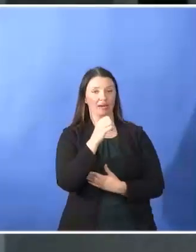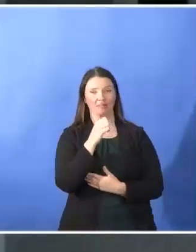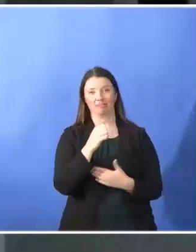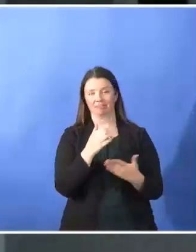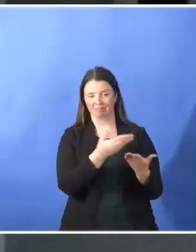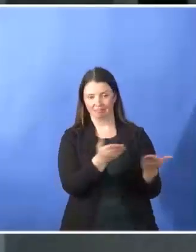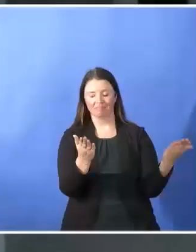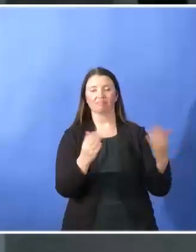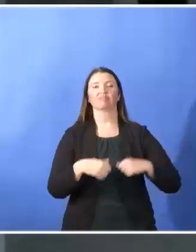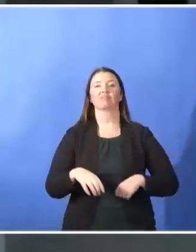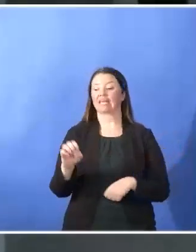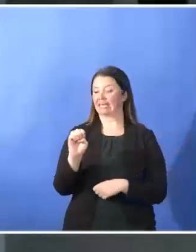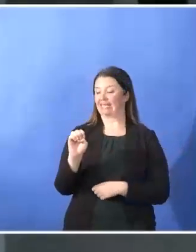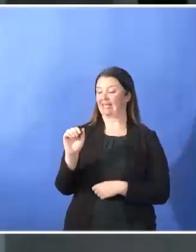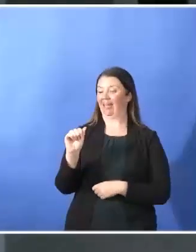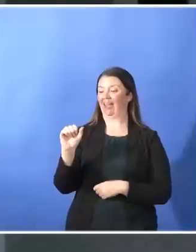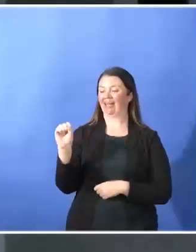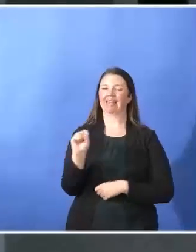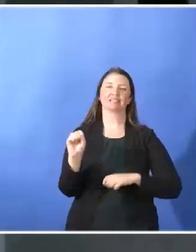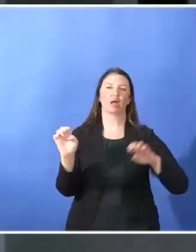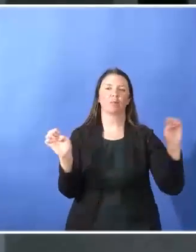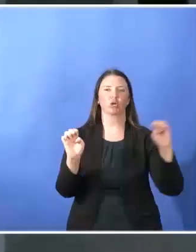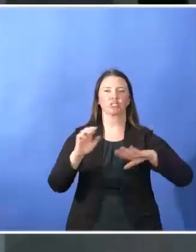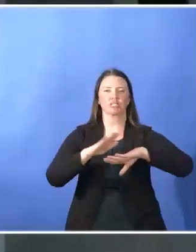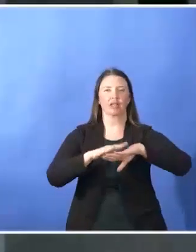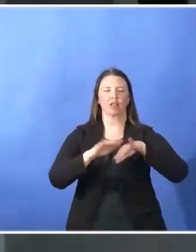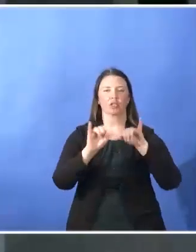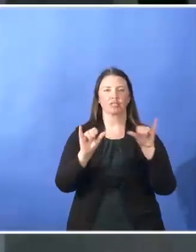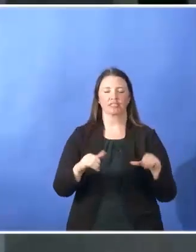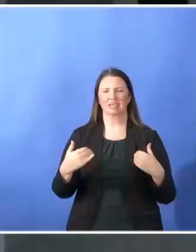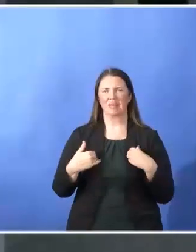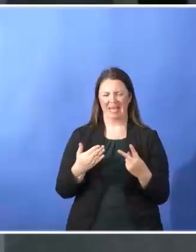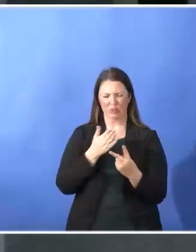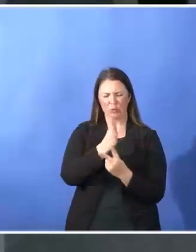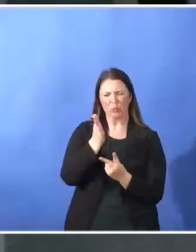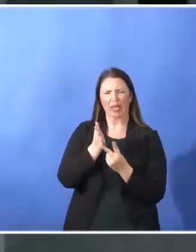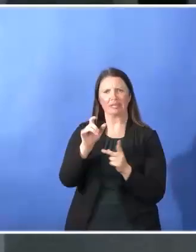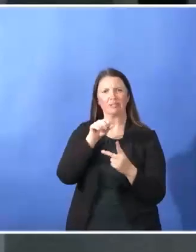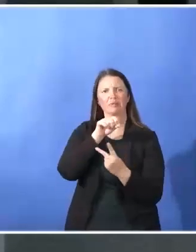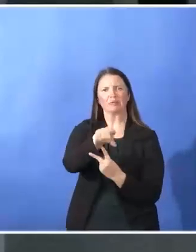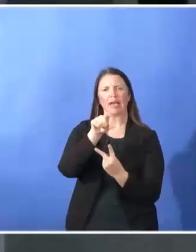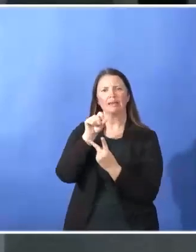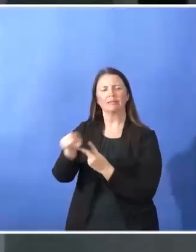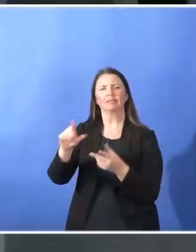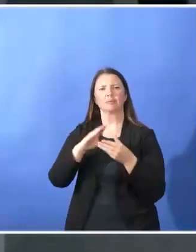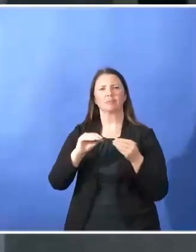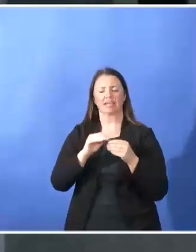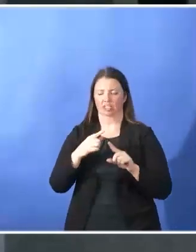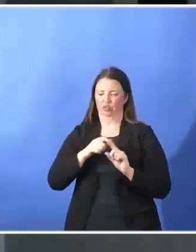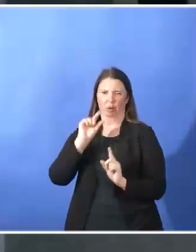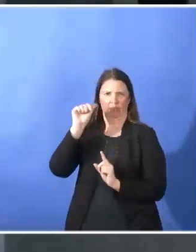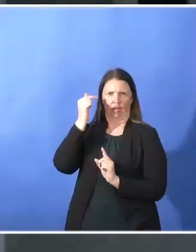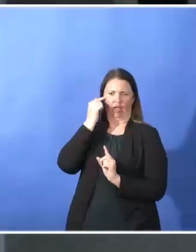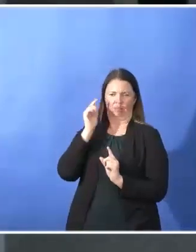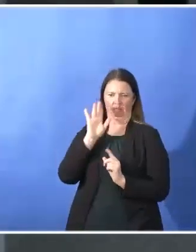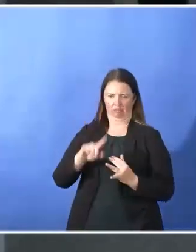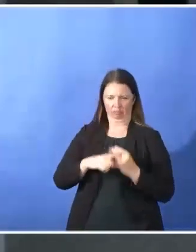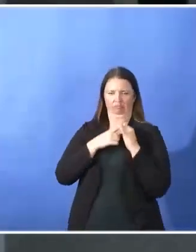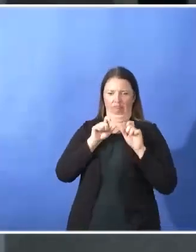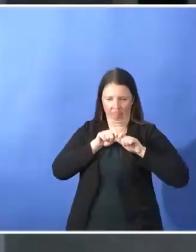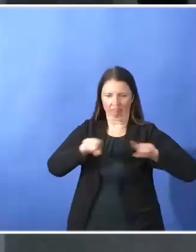THE EMERGENCY ALERT SYSTEM, OR EAS, USES TWO METHODS FOR